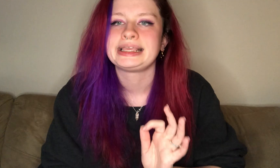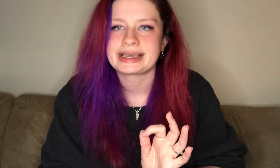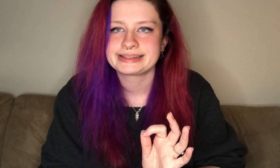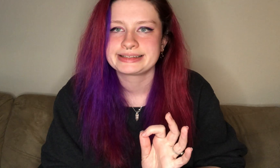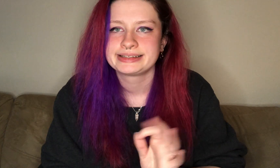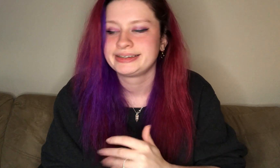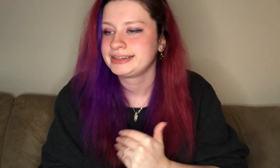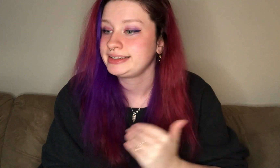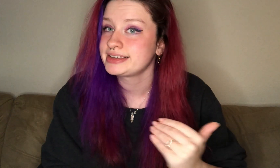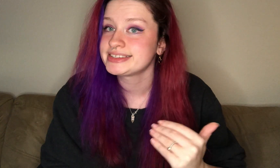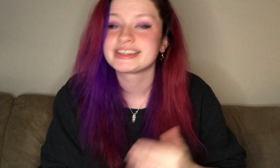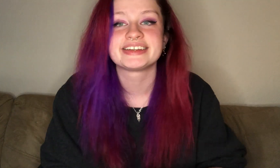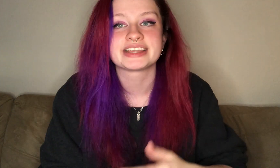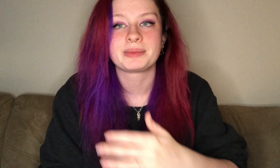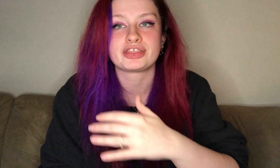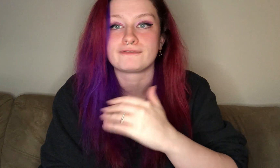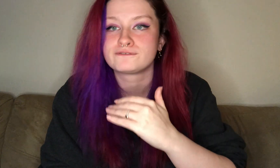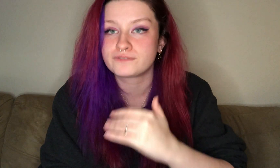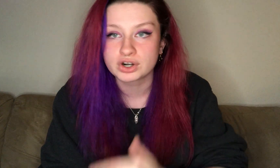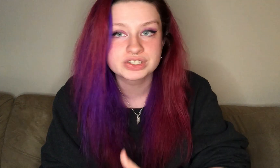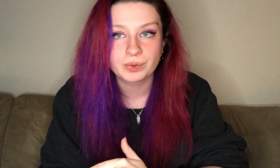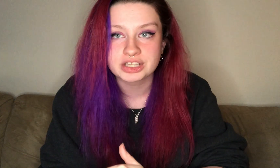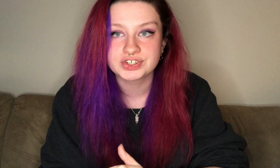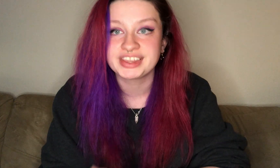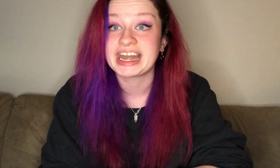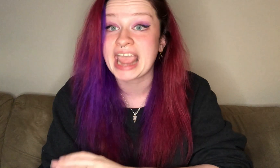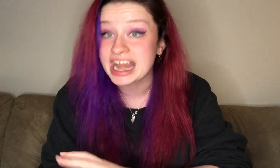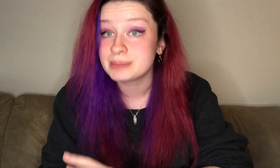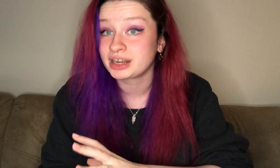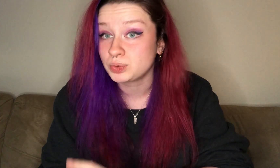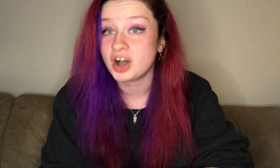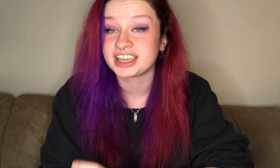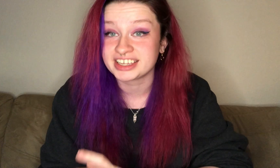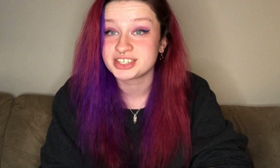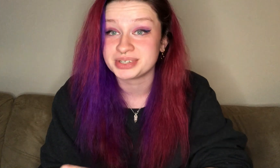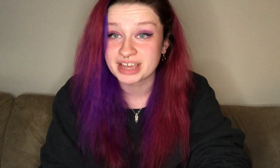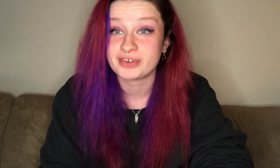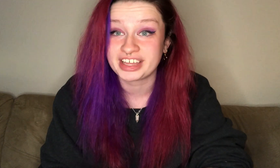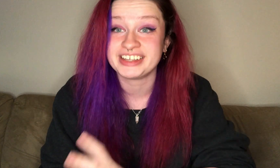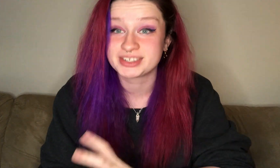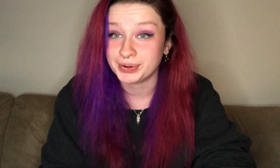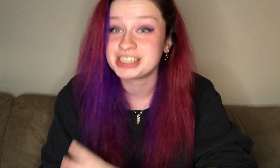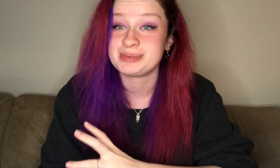yes yes that is gonna be the first question that anybody walking into a Deaf event is going to be